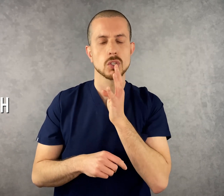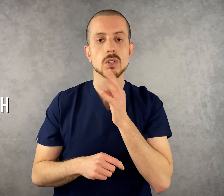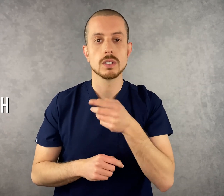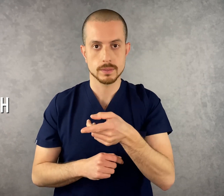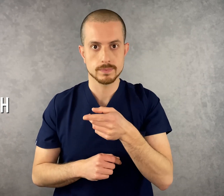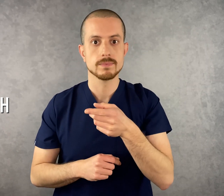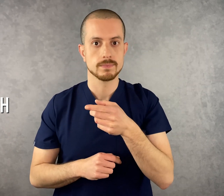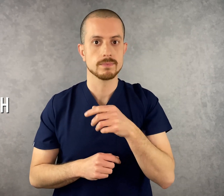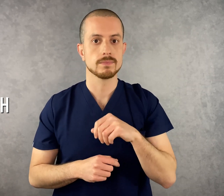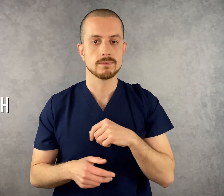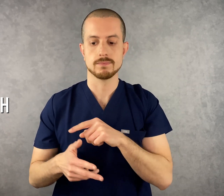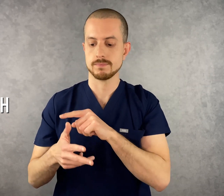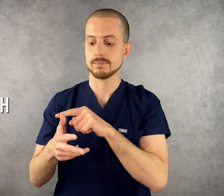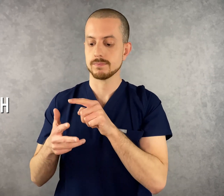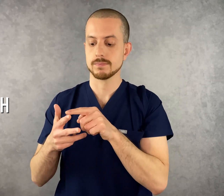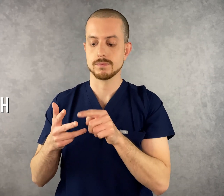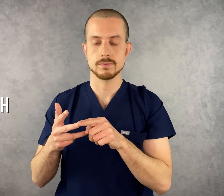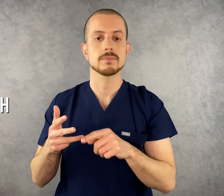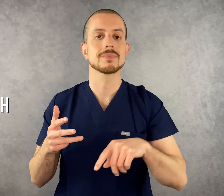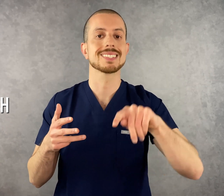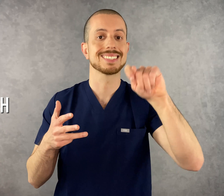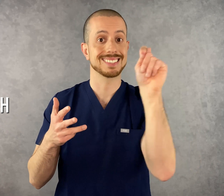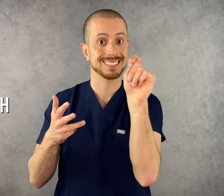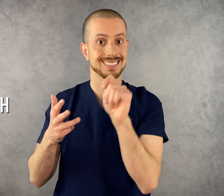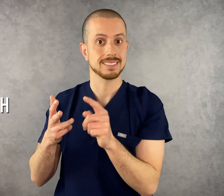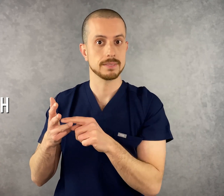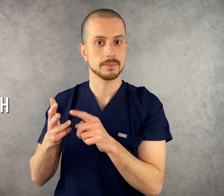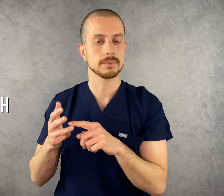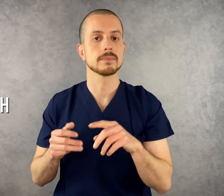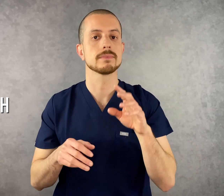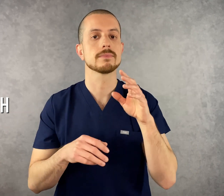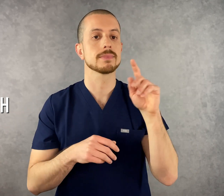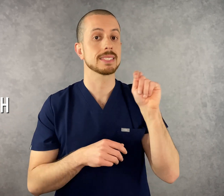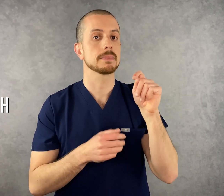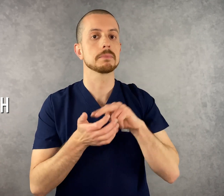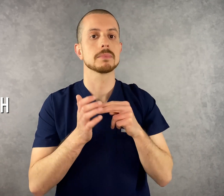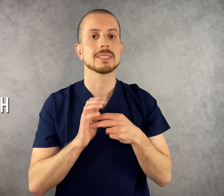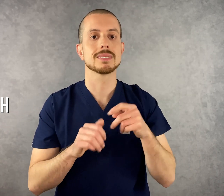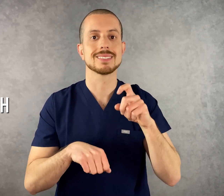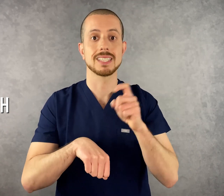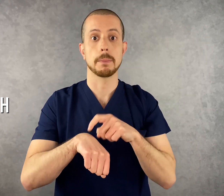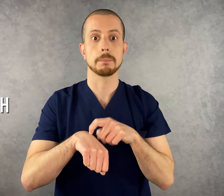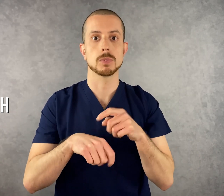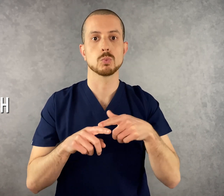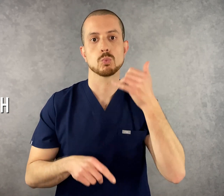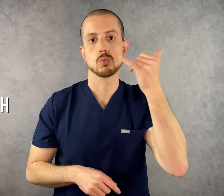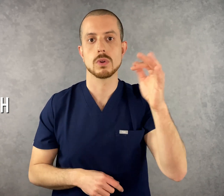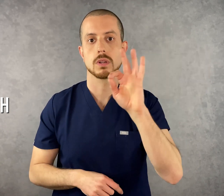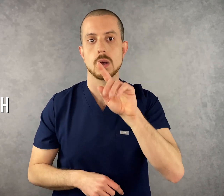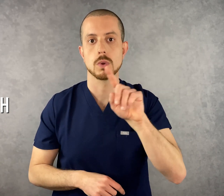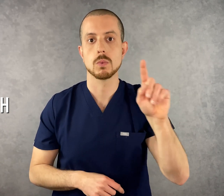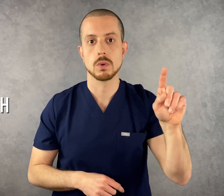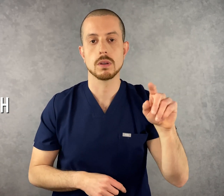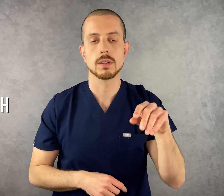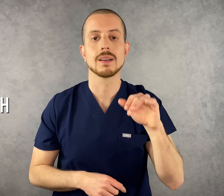That is a sign. Now, T. T stands for "time to call 9-1-1."